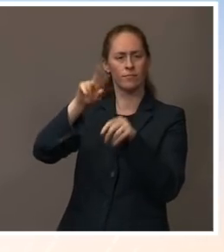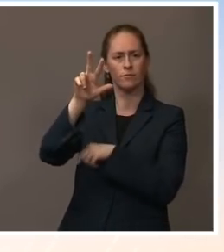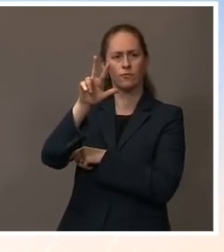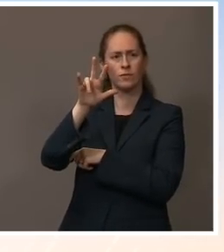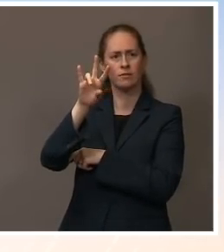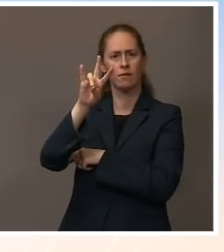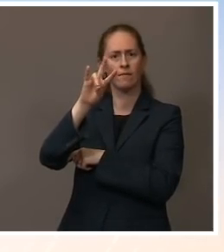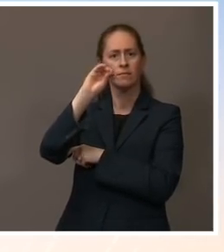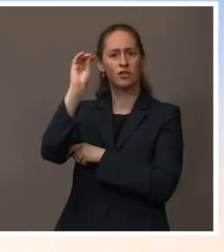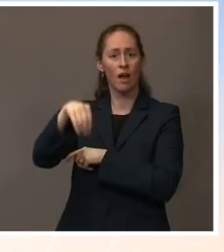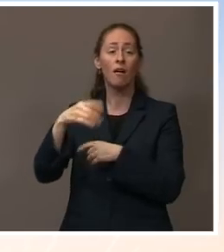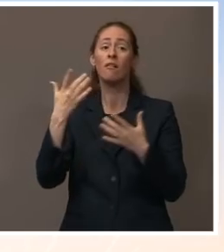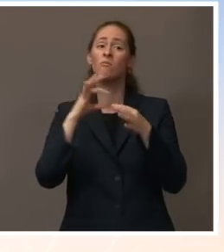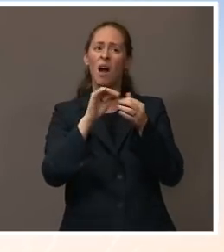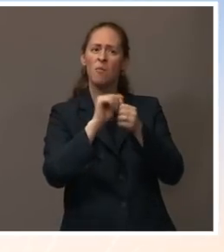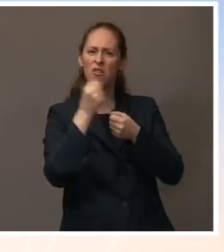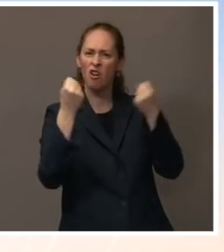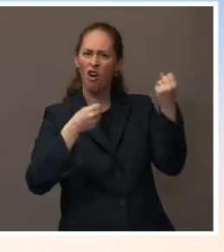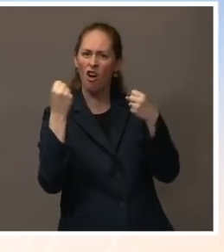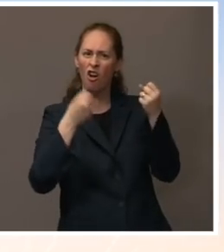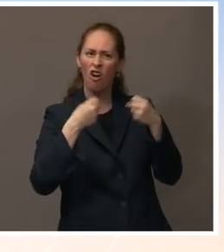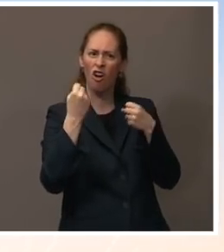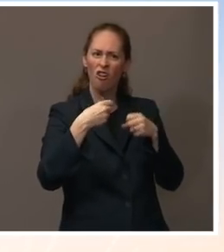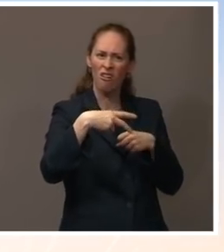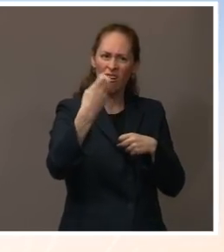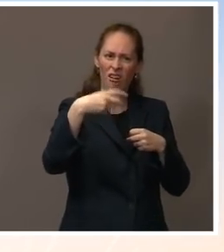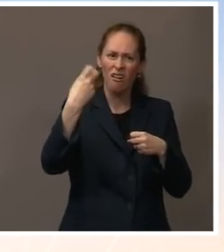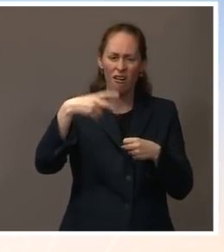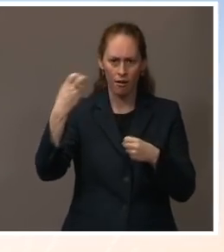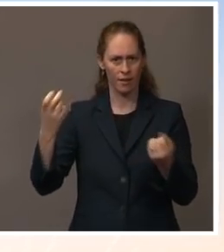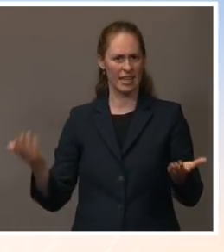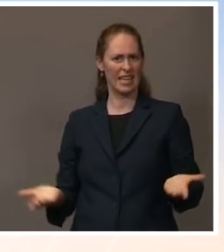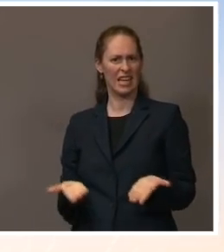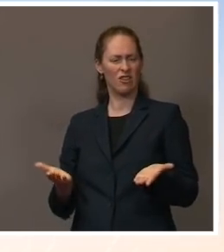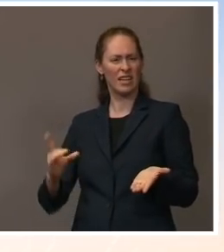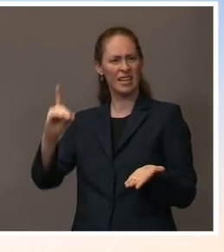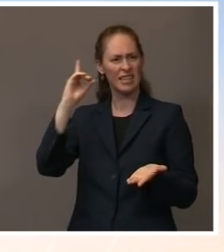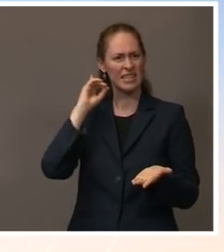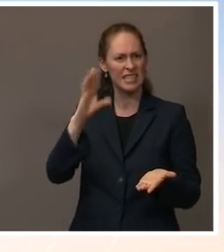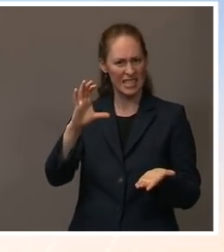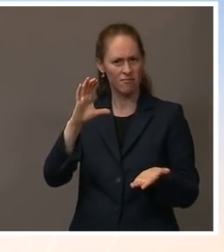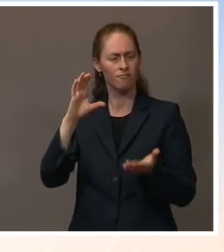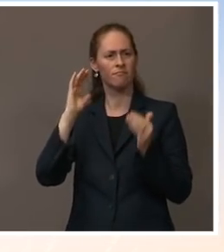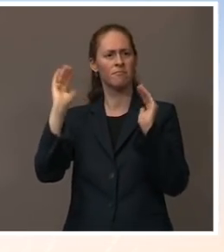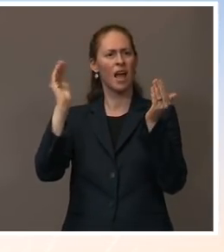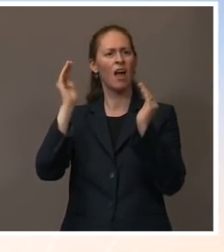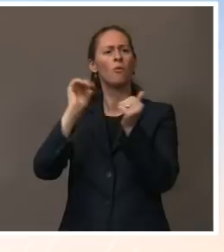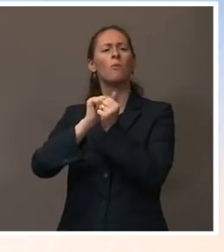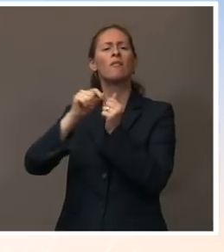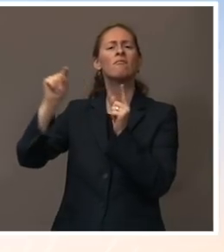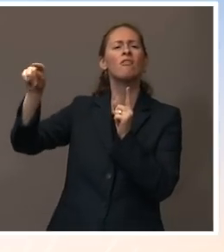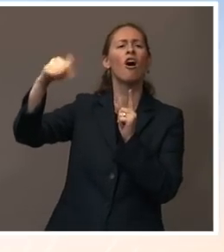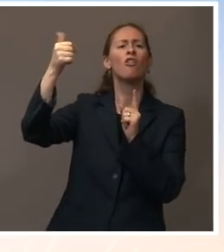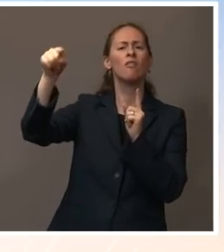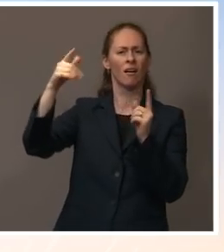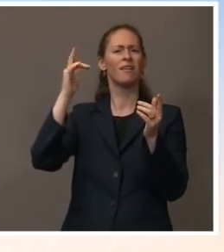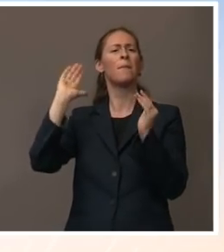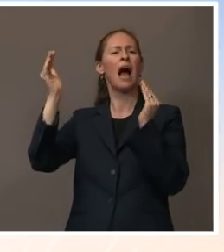47 percent increase in robbery in New York City, or a 98 percent increase in rapes in Atlanta? Ms. Psaki: Well, first, I think,